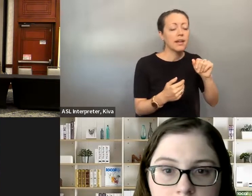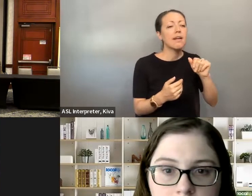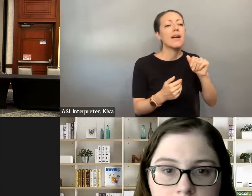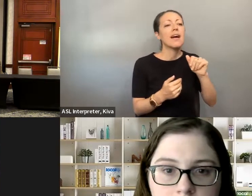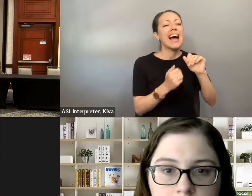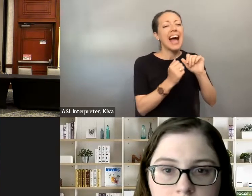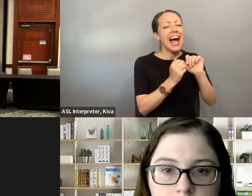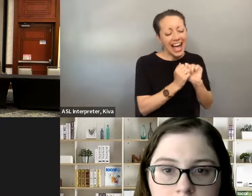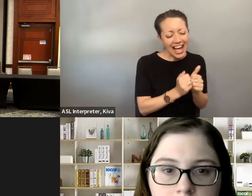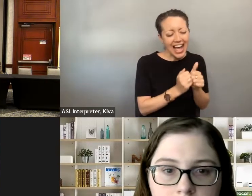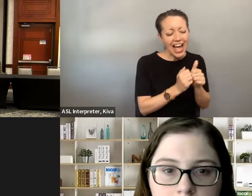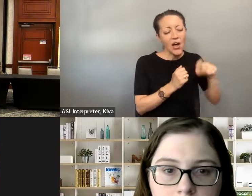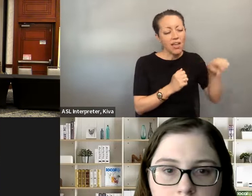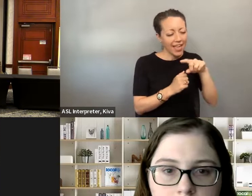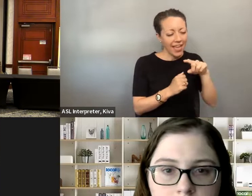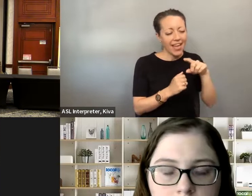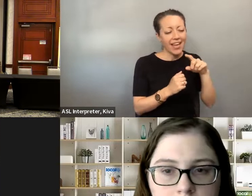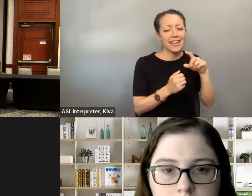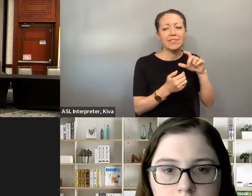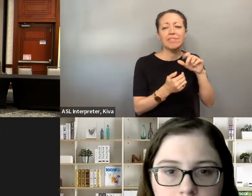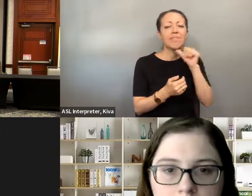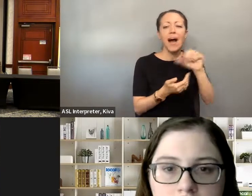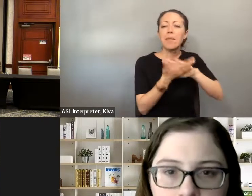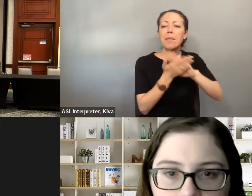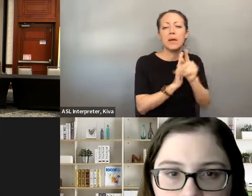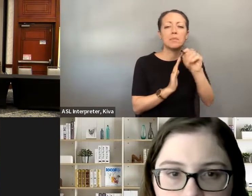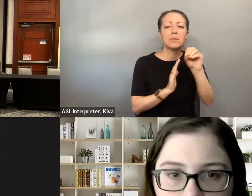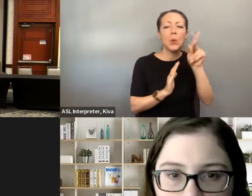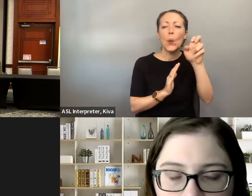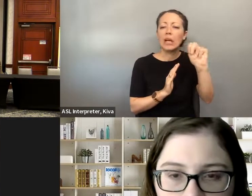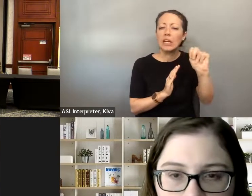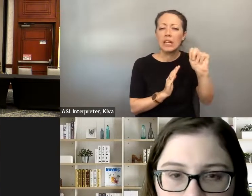question for you all. How can candidates with disabilities